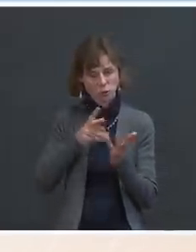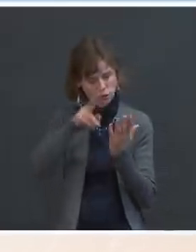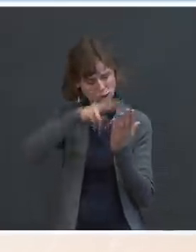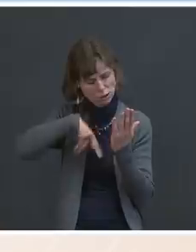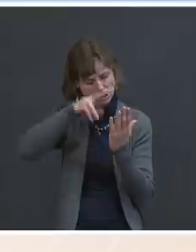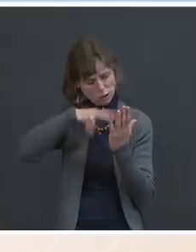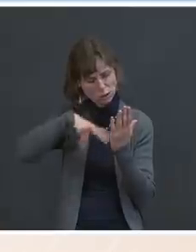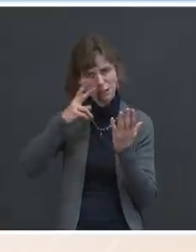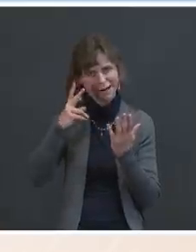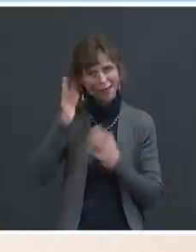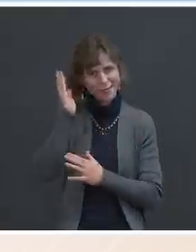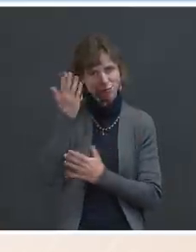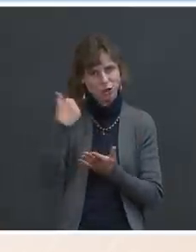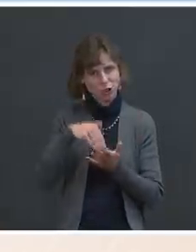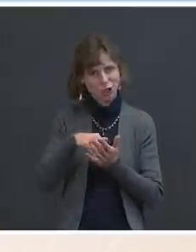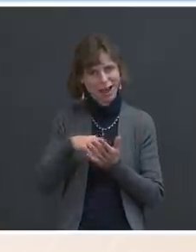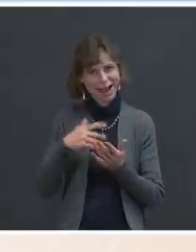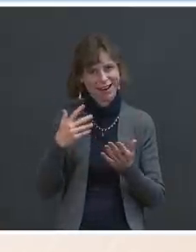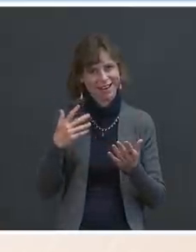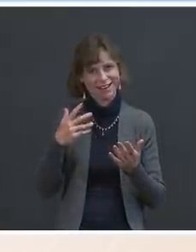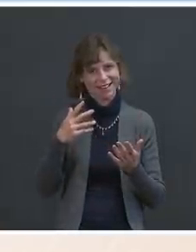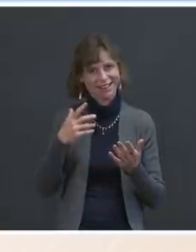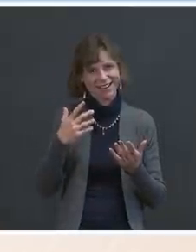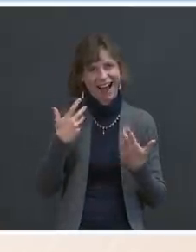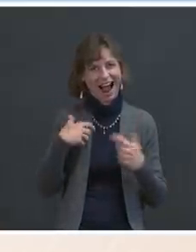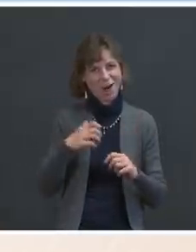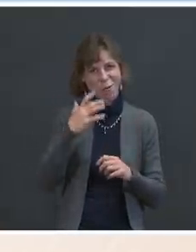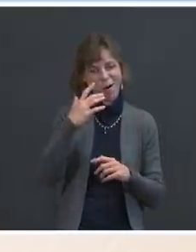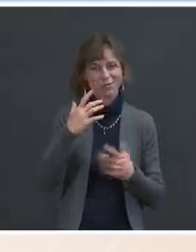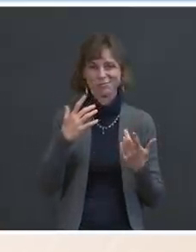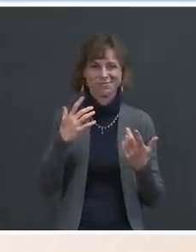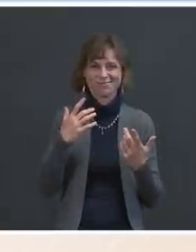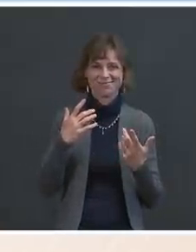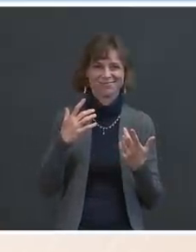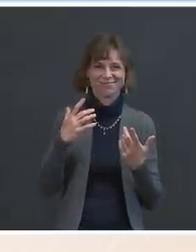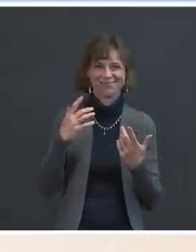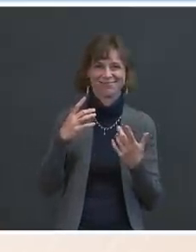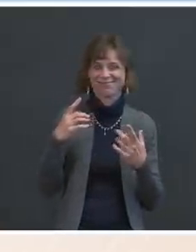in a way that is consistent with where it will land. But as I've talked about a little bit in here, this is --